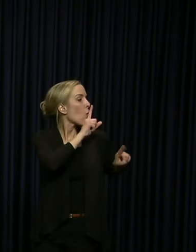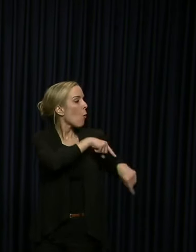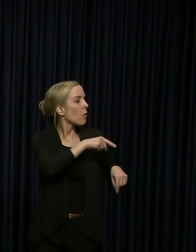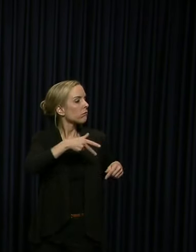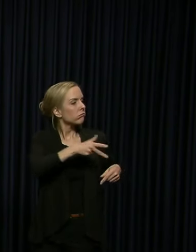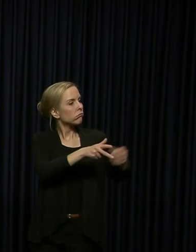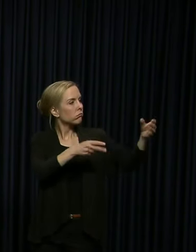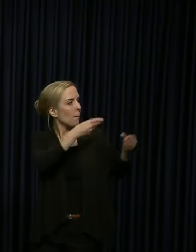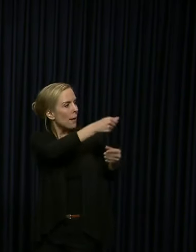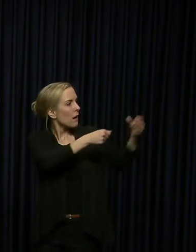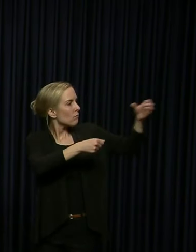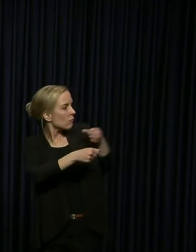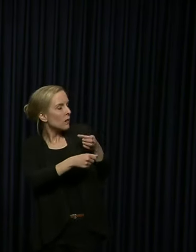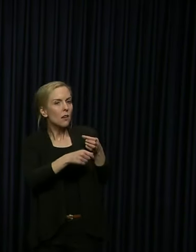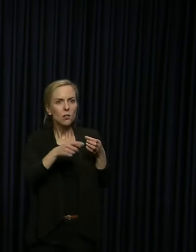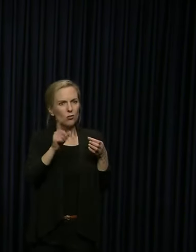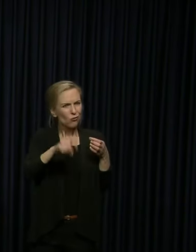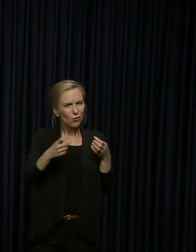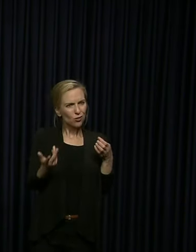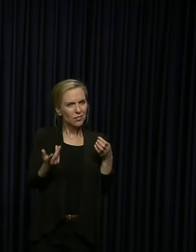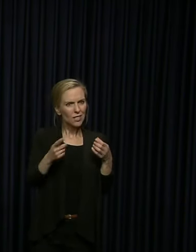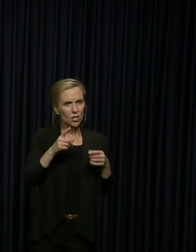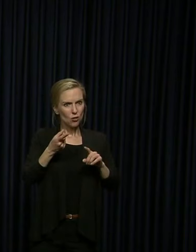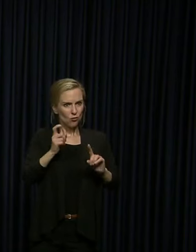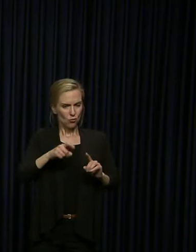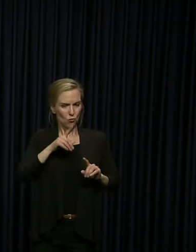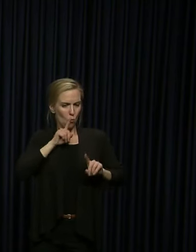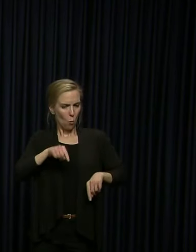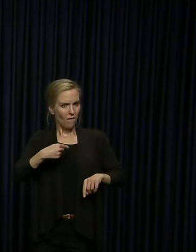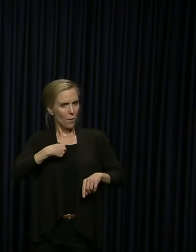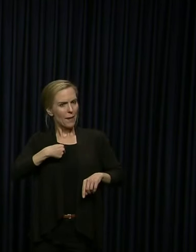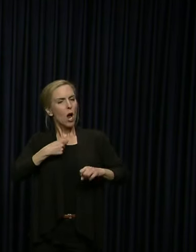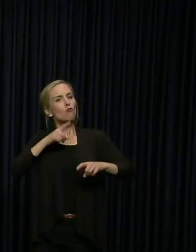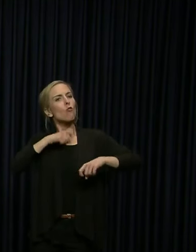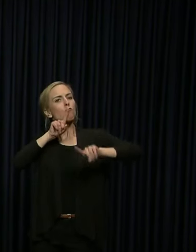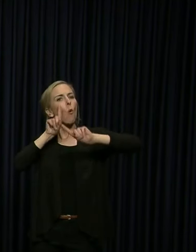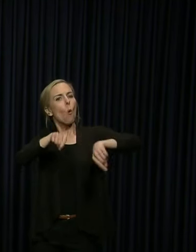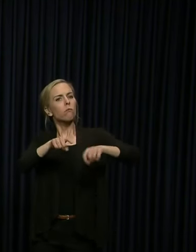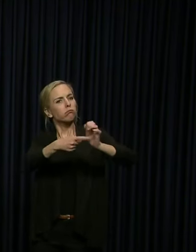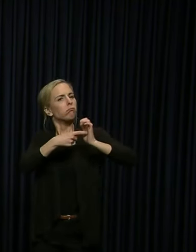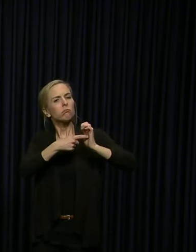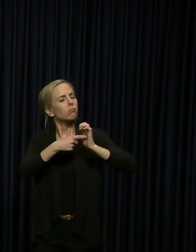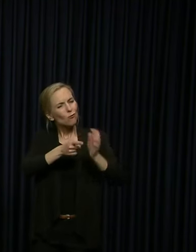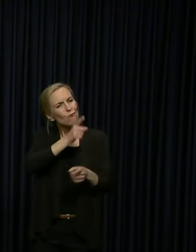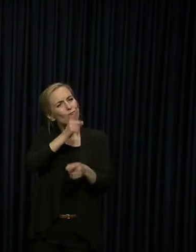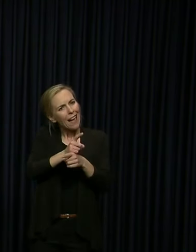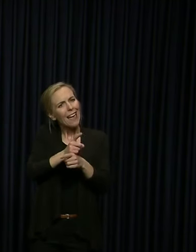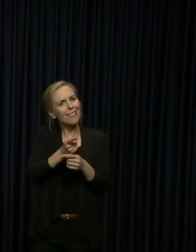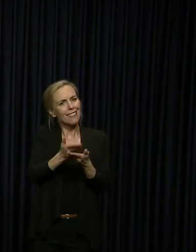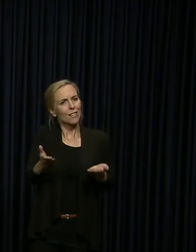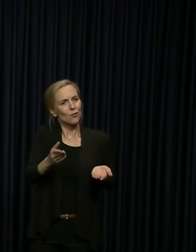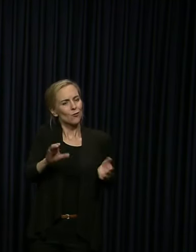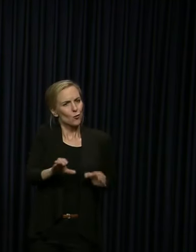NEED TO BE TRANSPARENT. THE GOAL HERE IS TO MAKE SURE